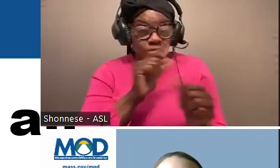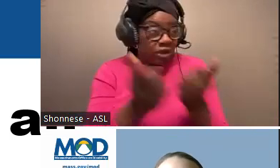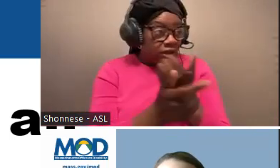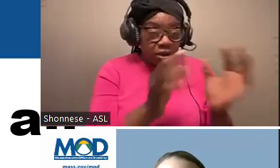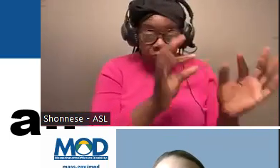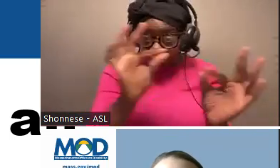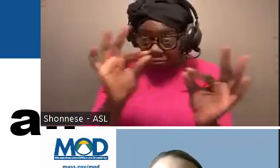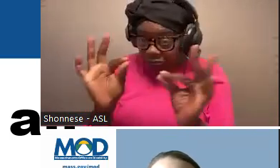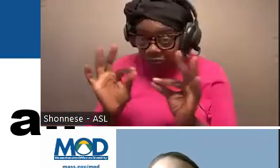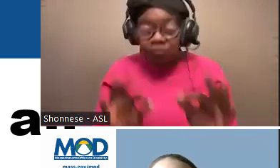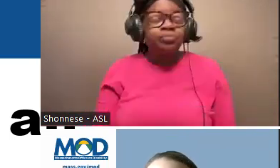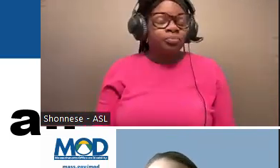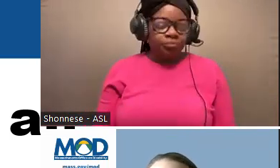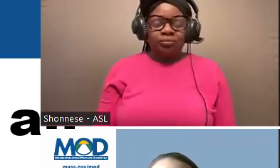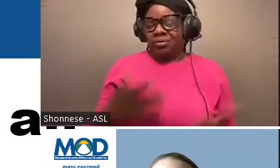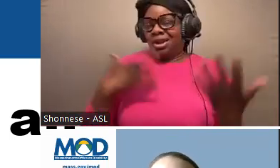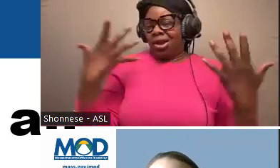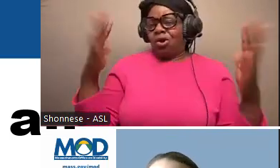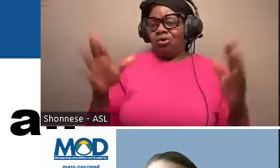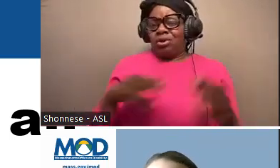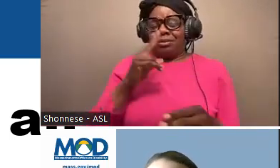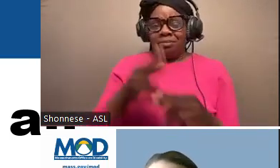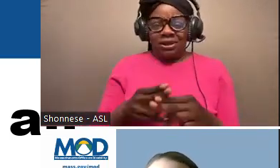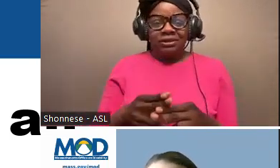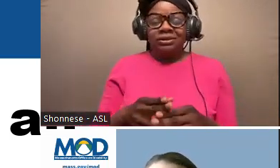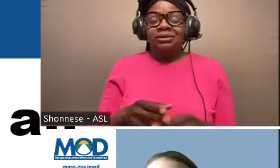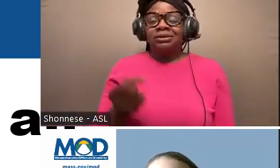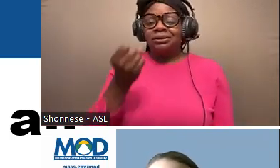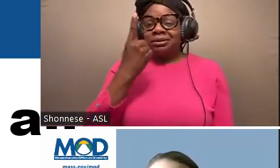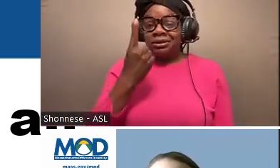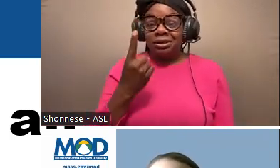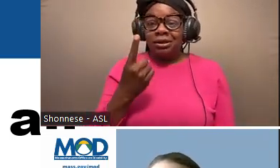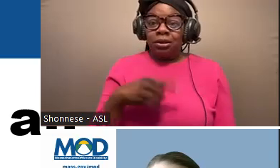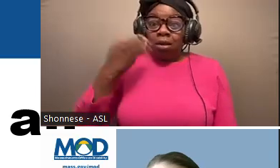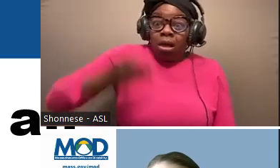You know, as I said before, don't make those reviews so frequent that they're burdensome